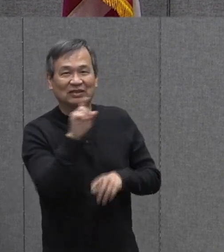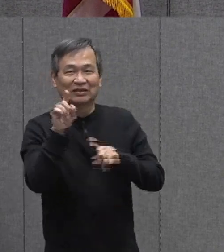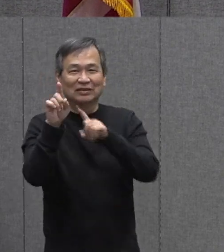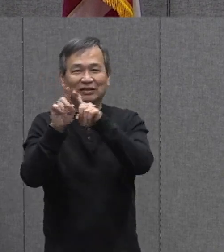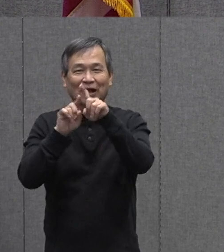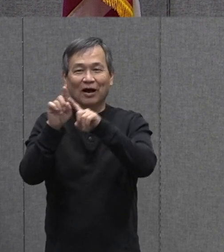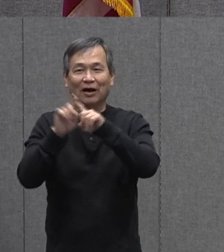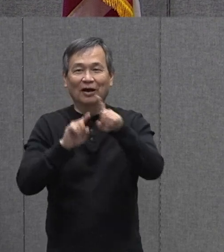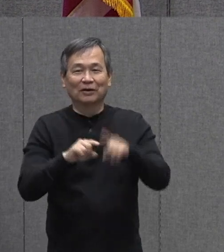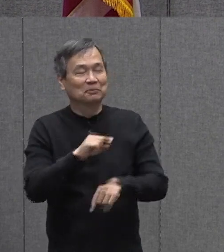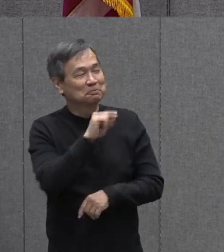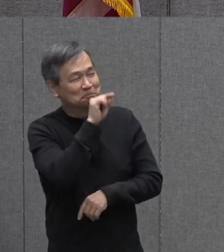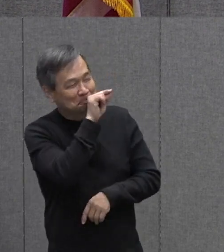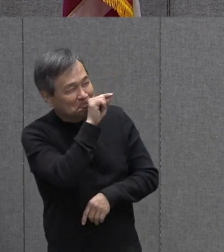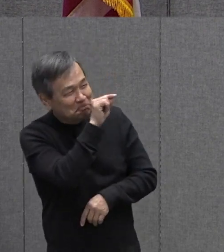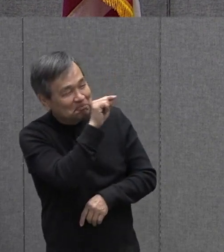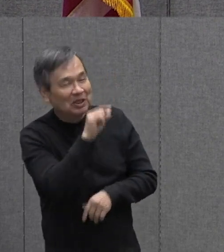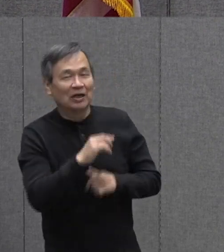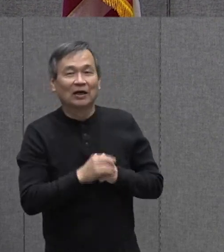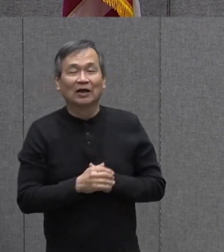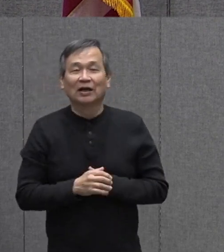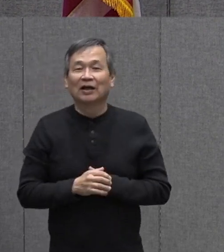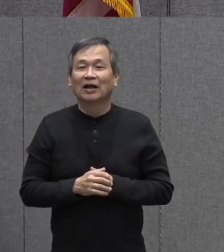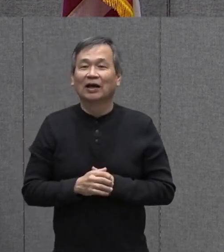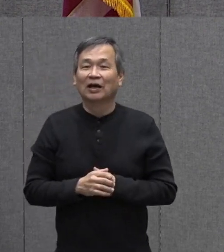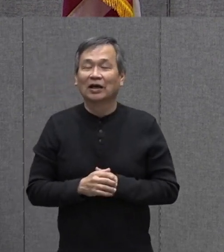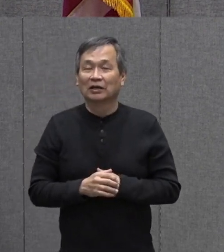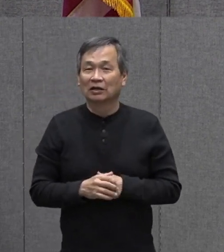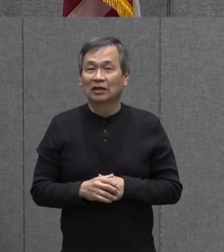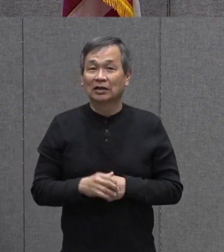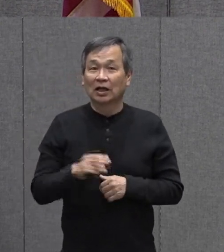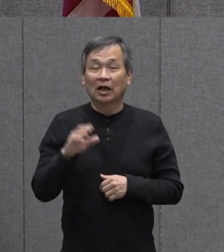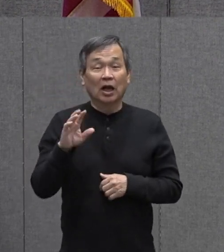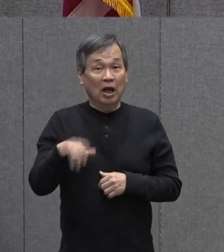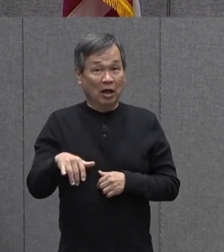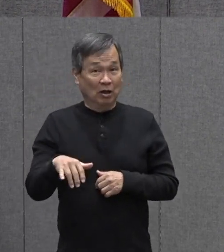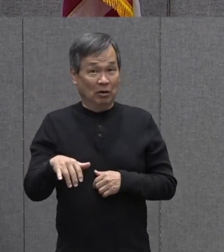And I'm going to draw a line out to the edge,